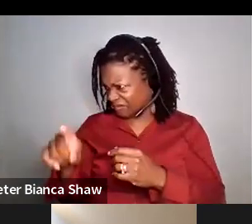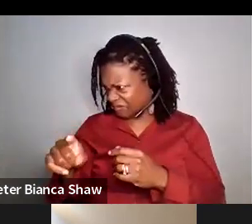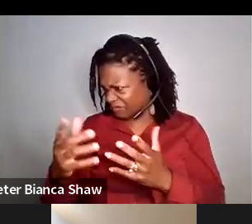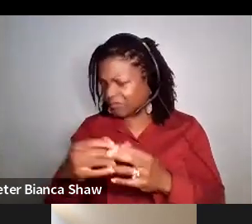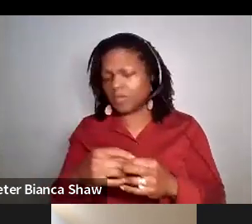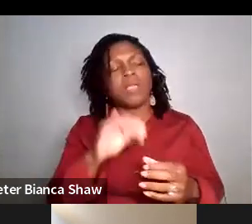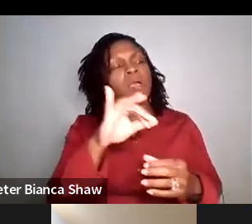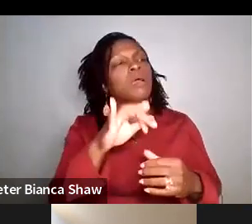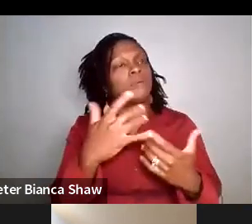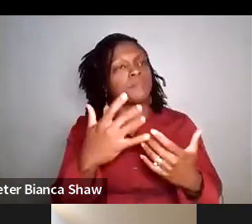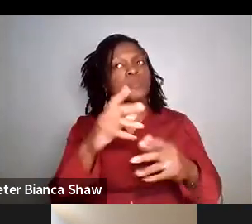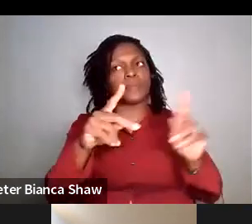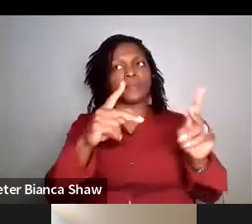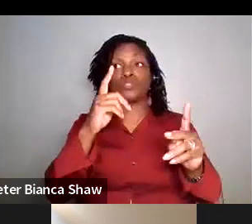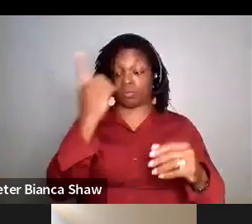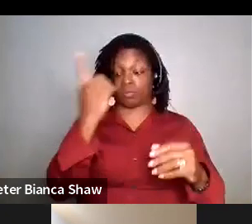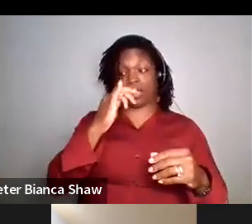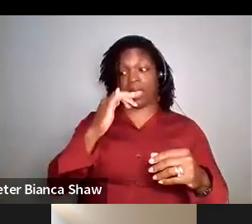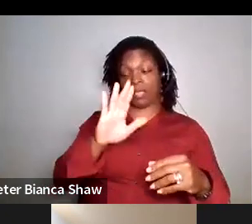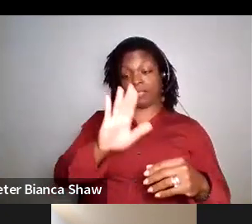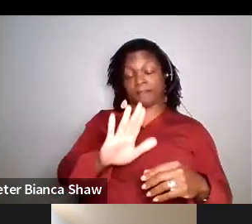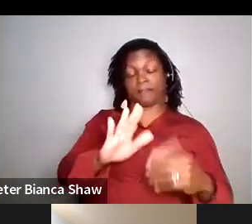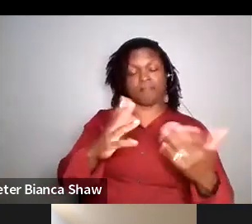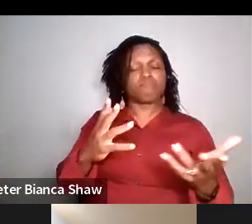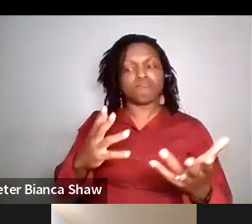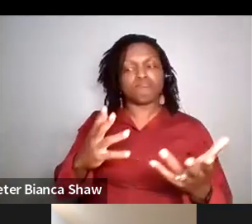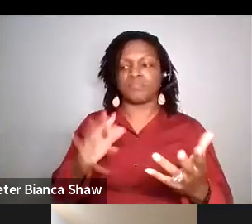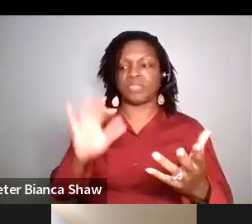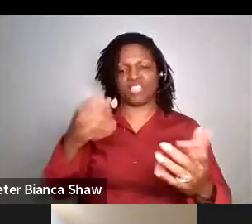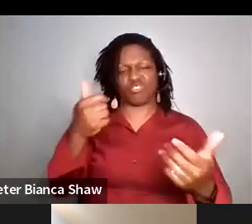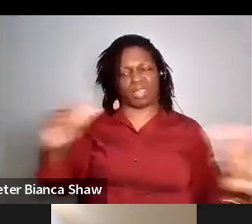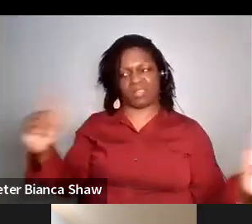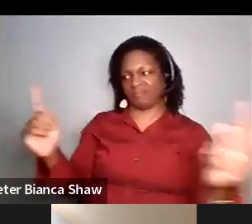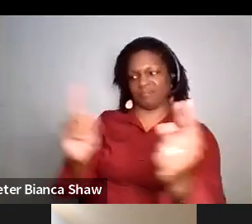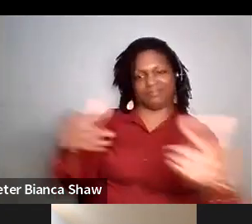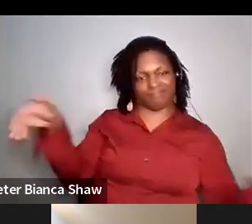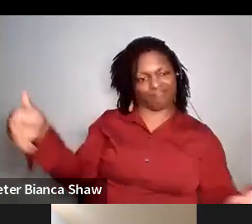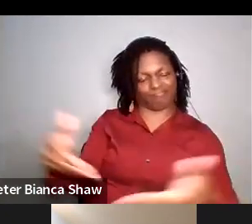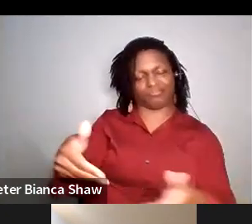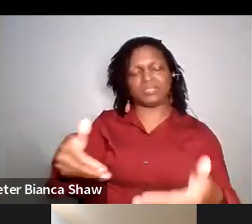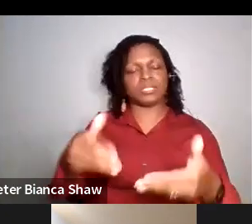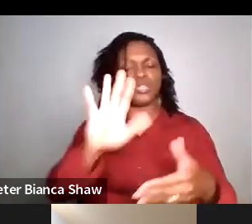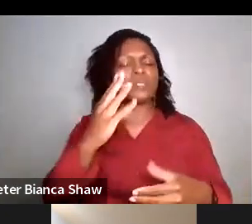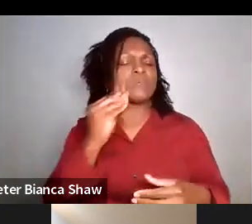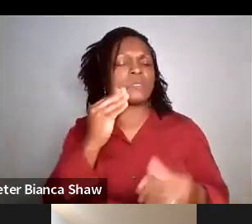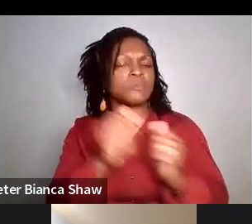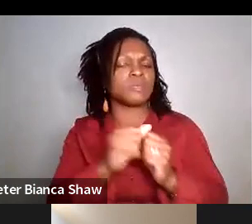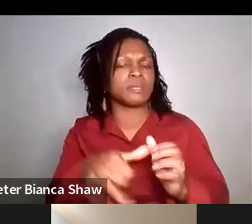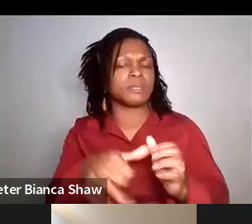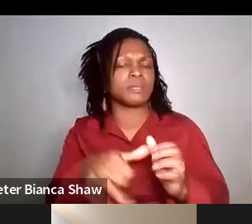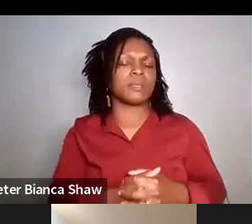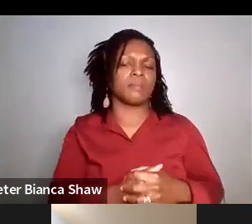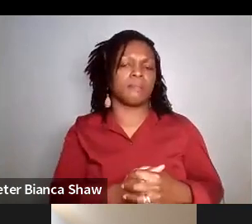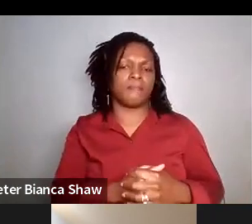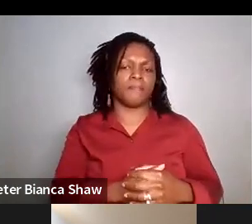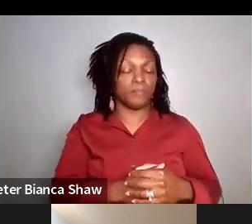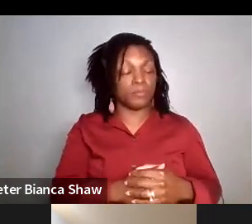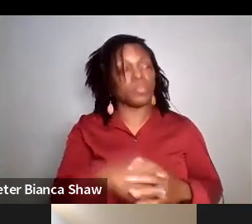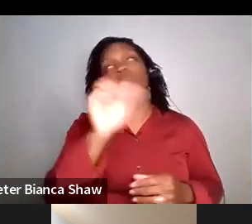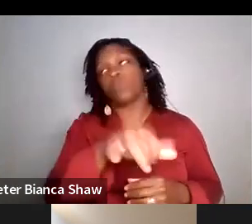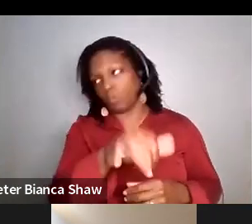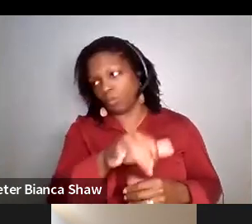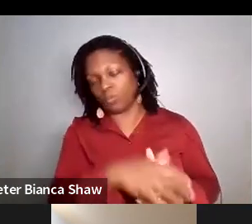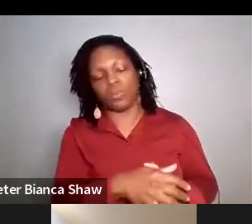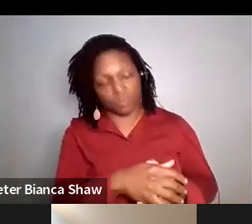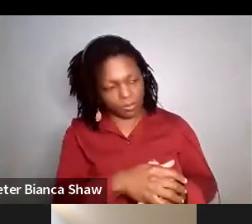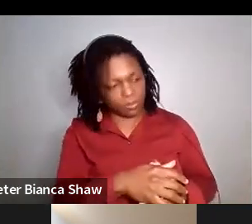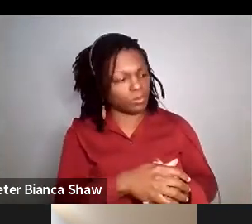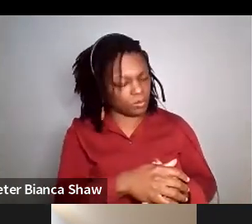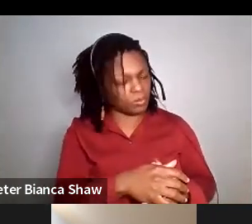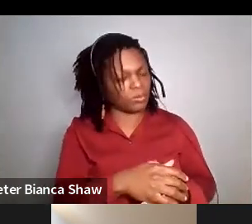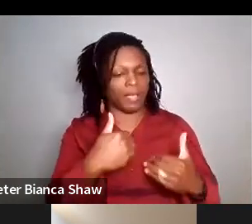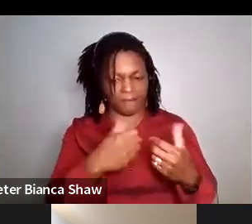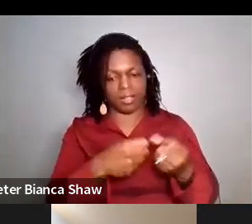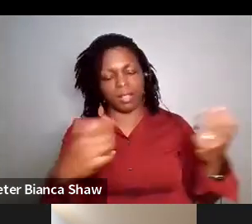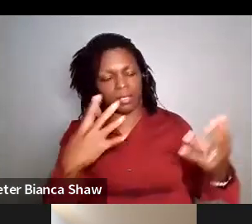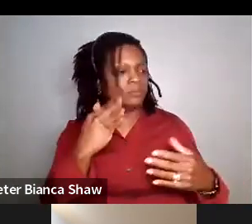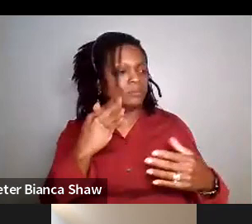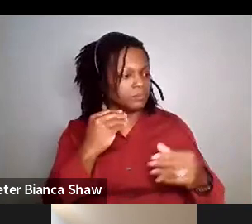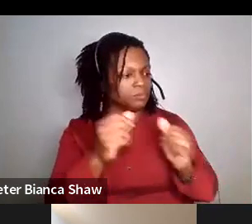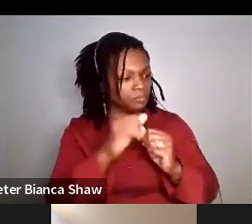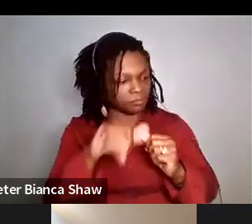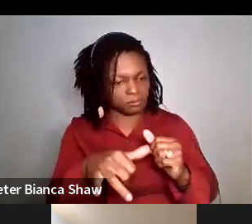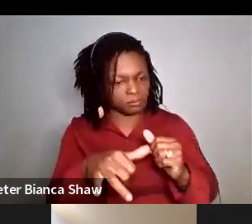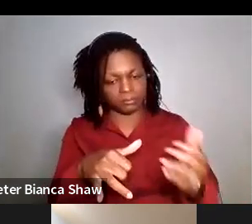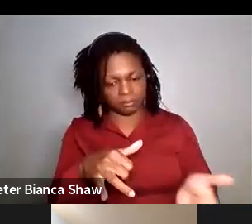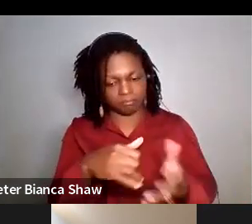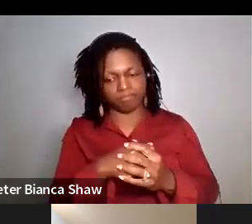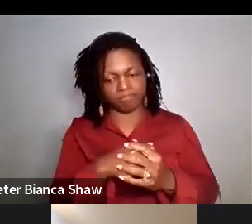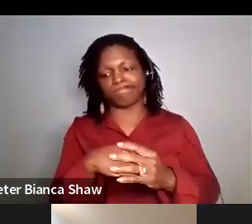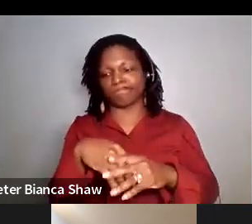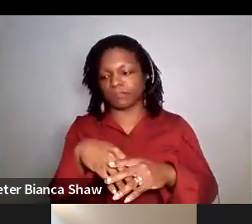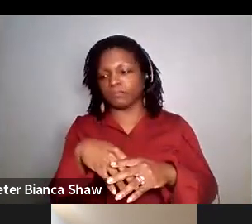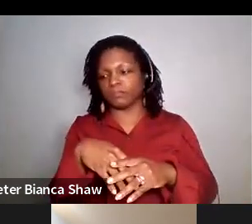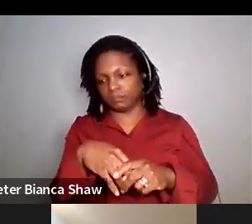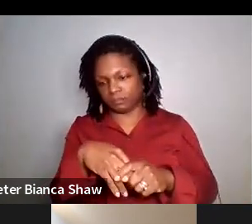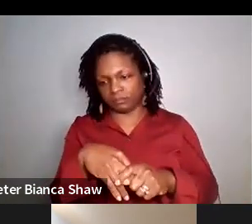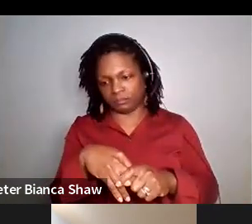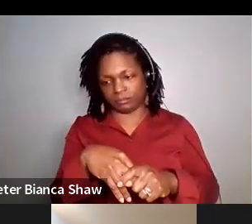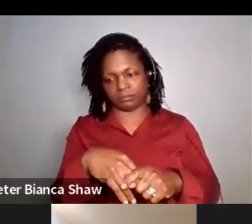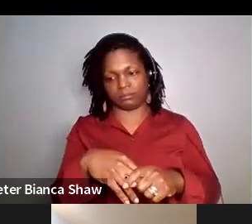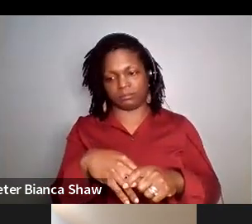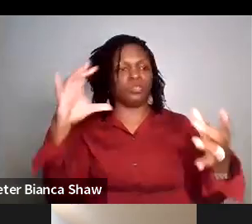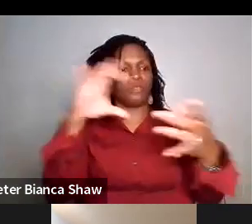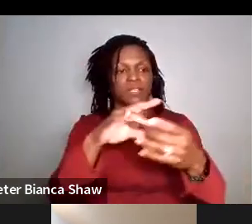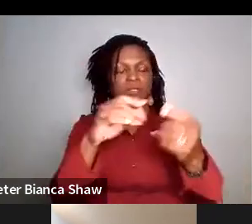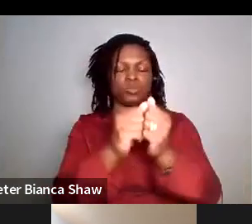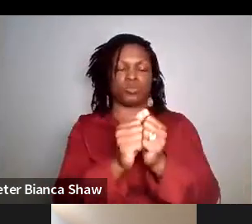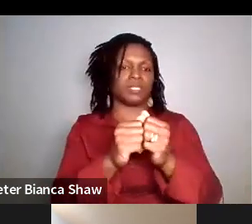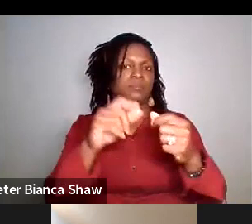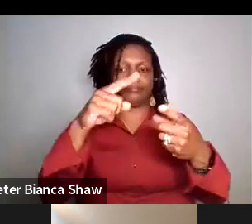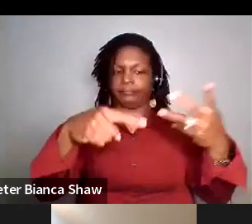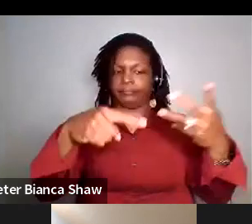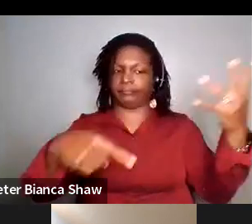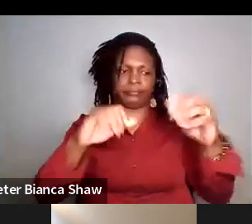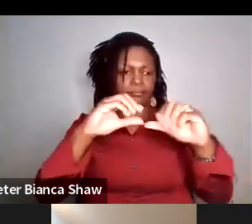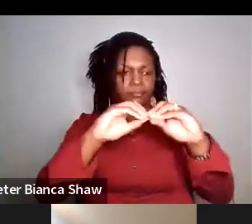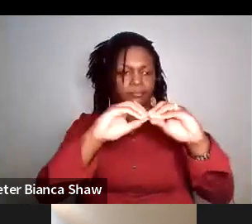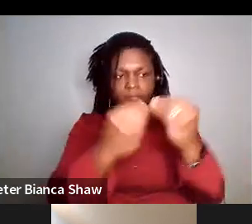Or people who look like them. Oh, yes, excuse me this is had a lot of experience with we're affiliated with number of different disability related organizations in the community.